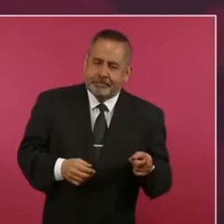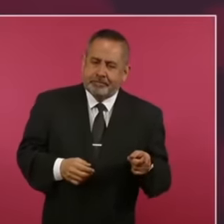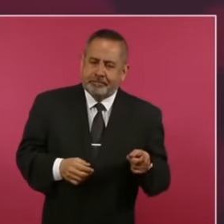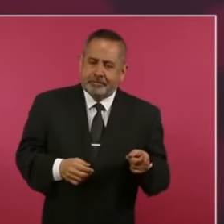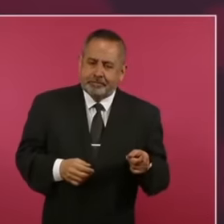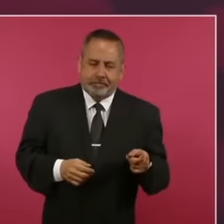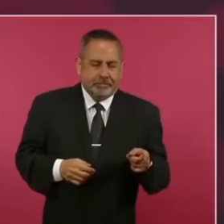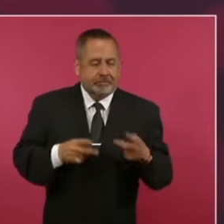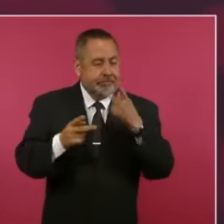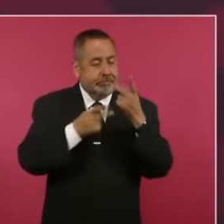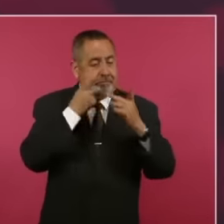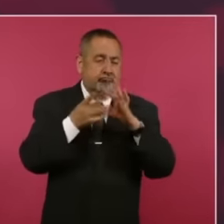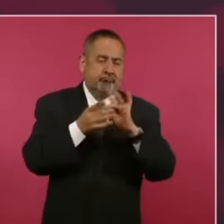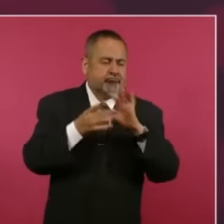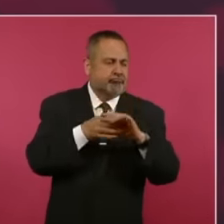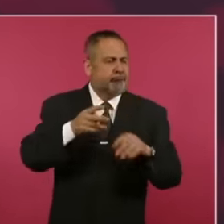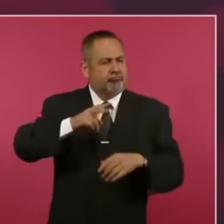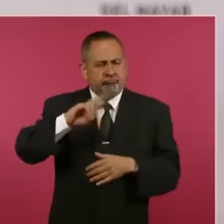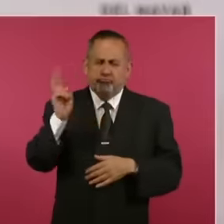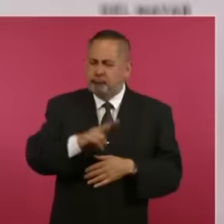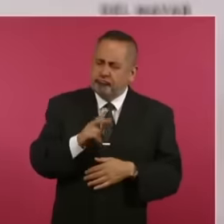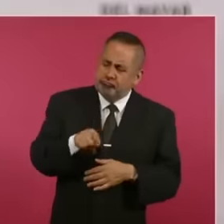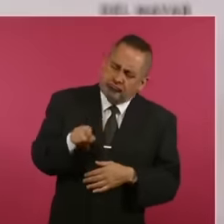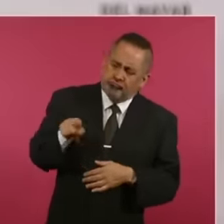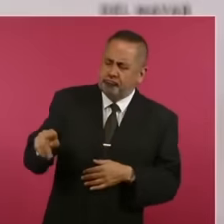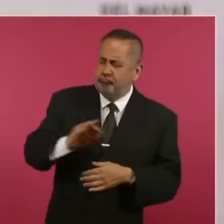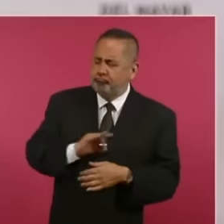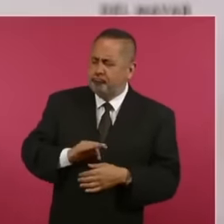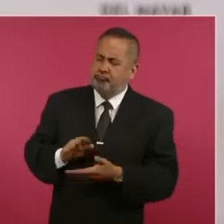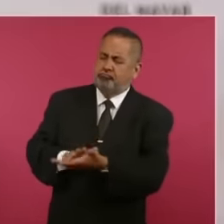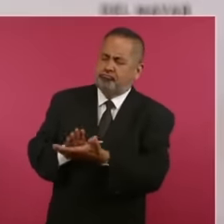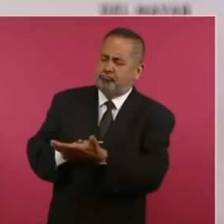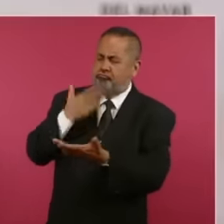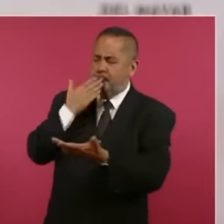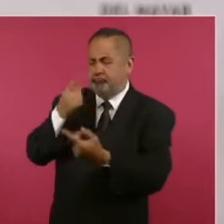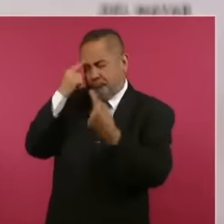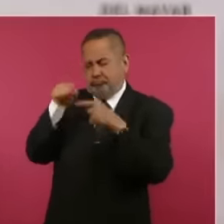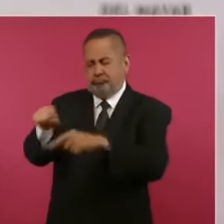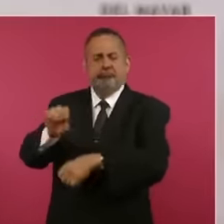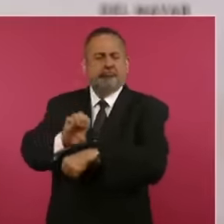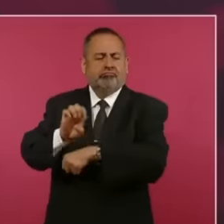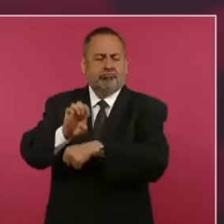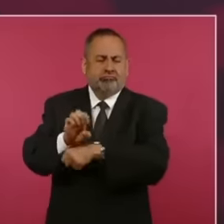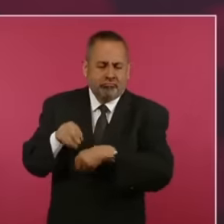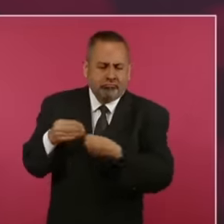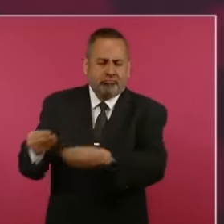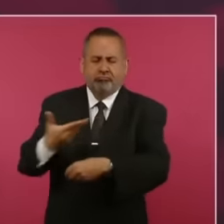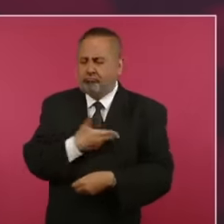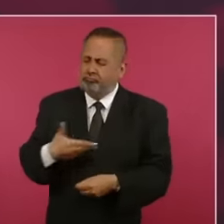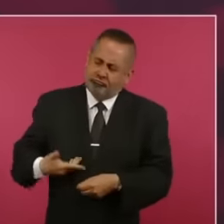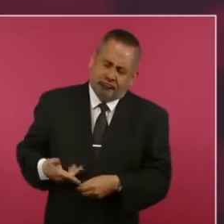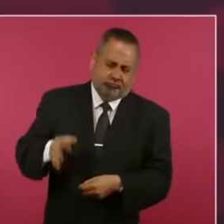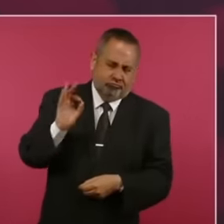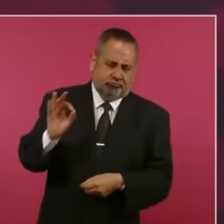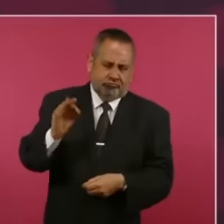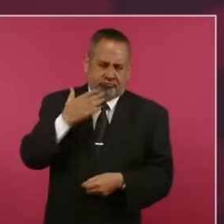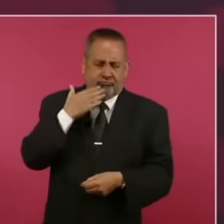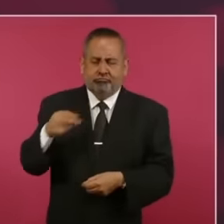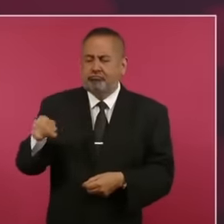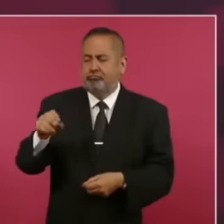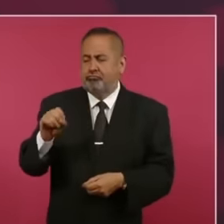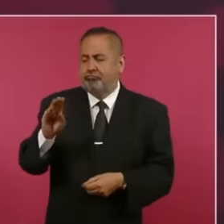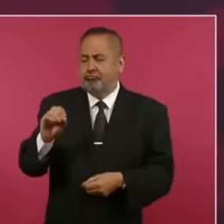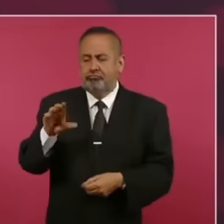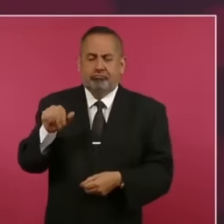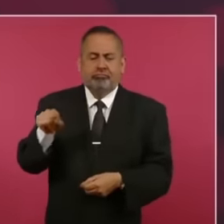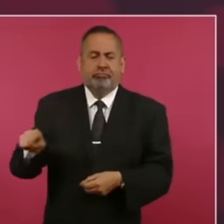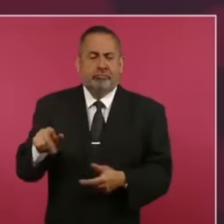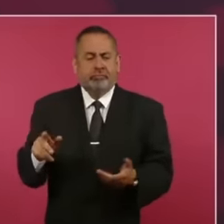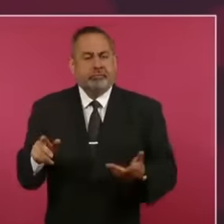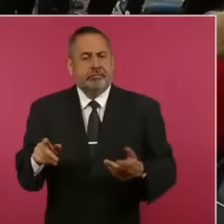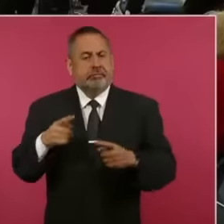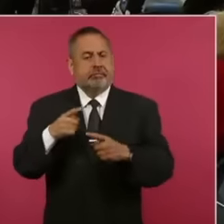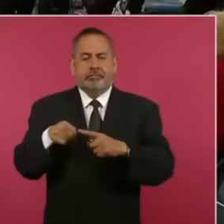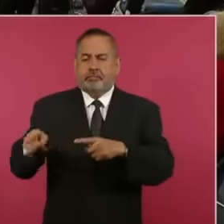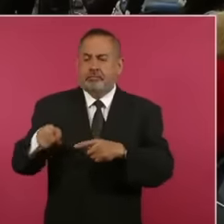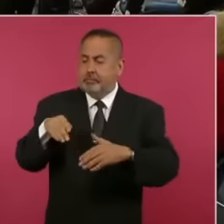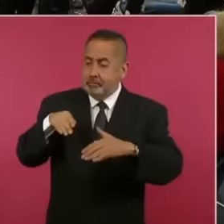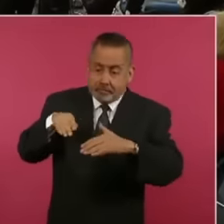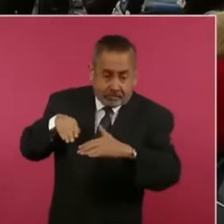had declared that he congratulated President Novoa for the assault on our